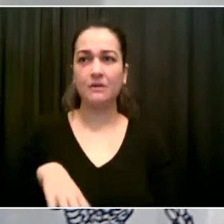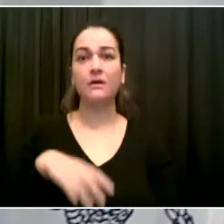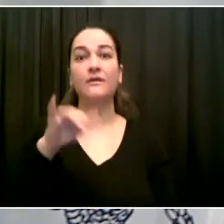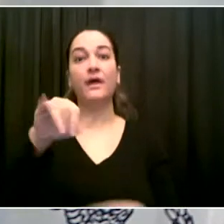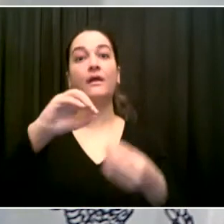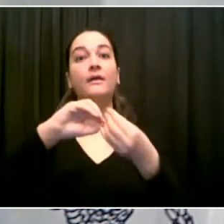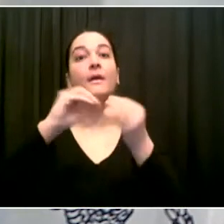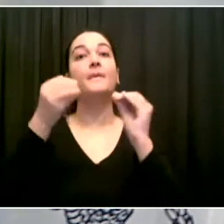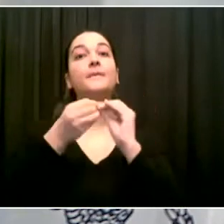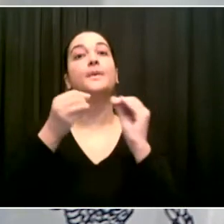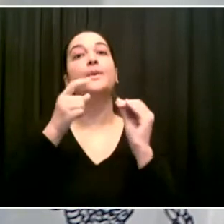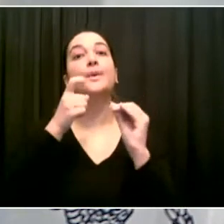HAVING THIS PERSISTENTLY